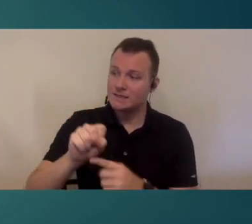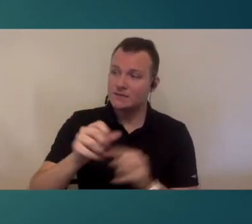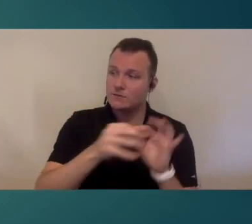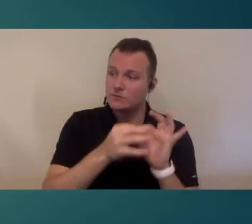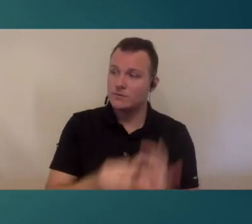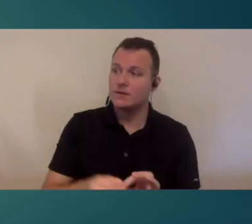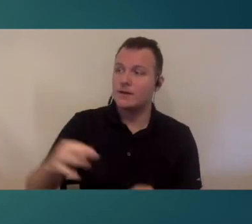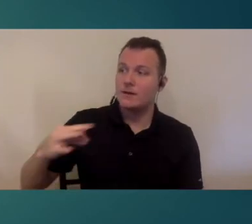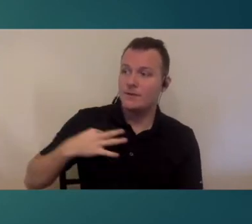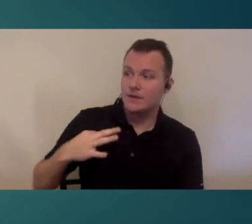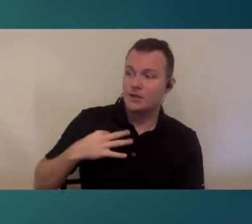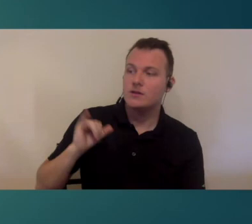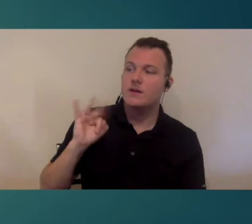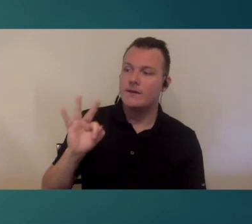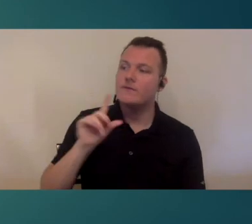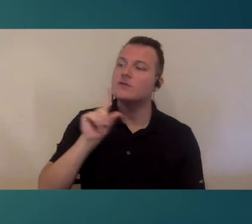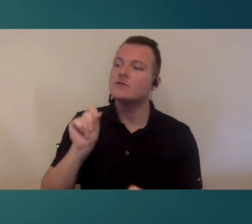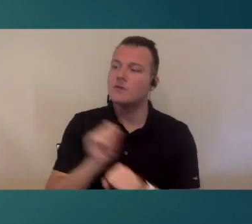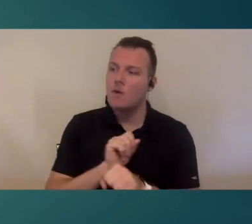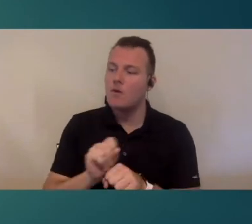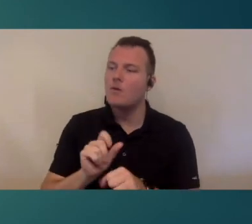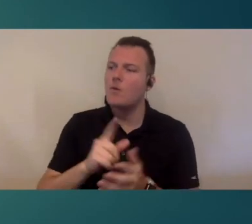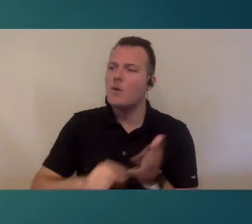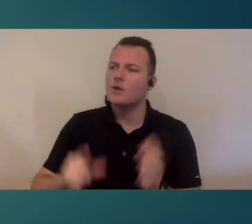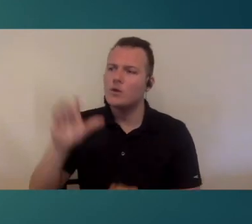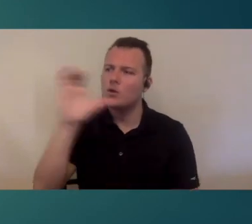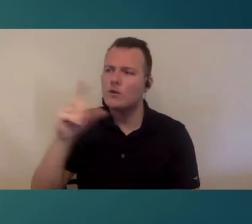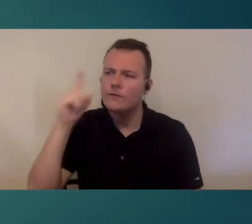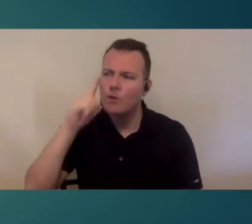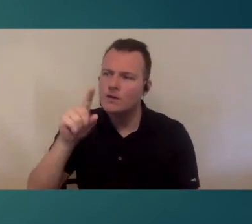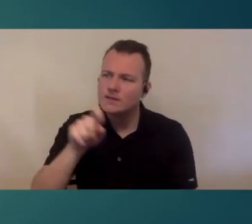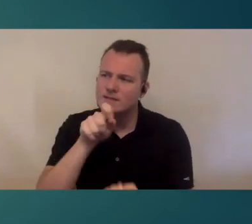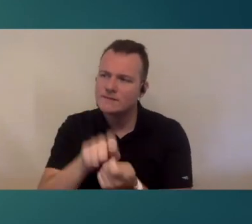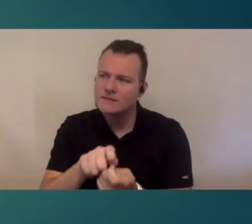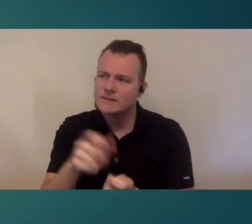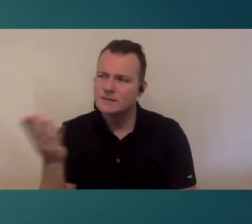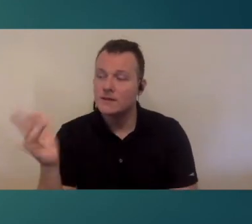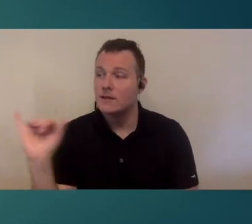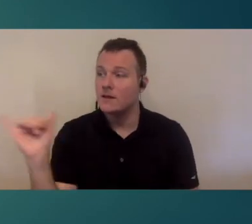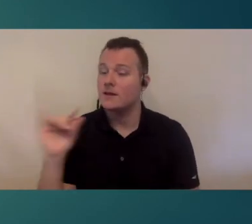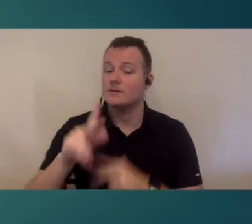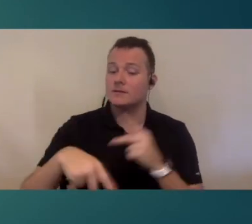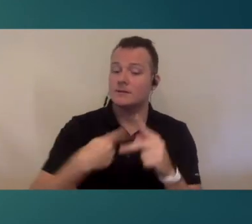applications, and if so, what do you look for? Are there certain types of